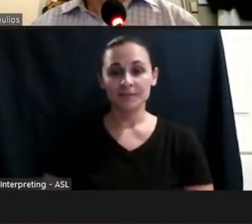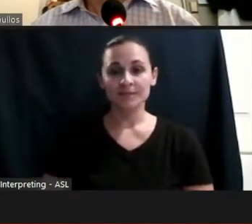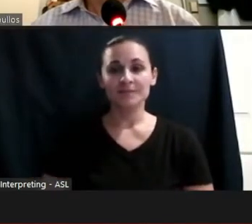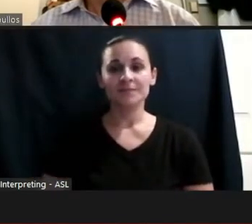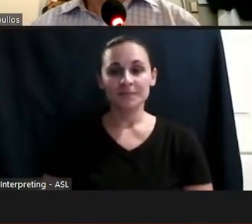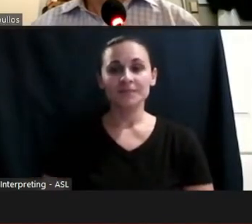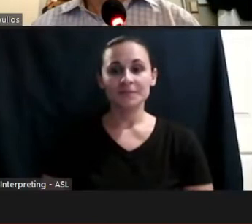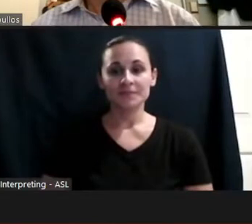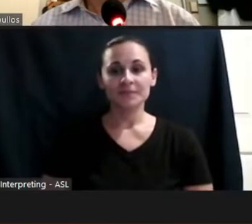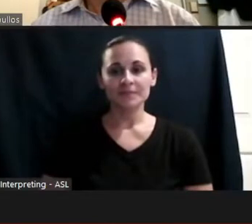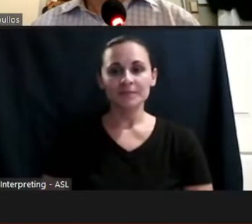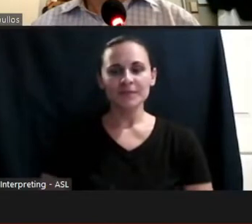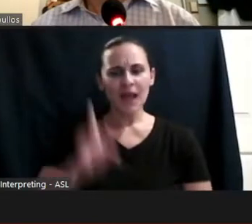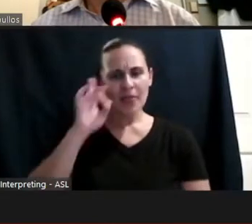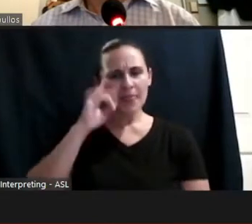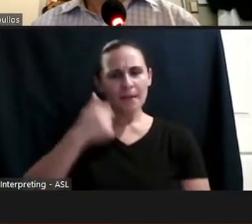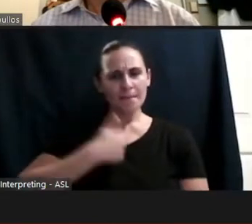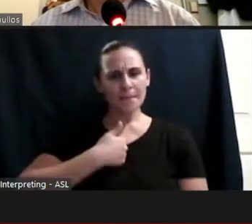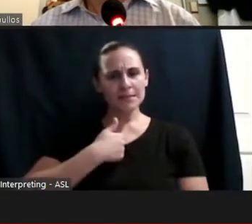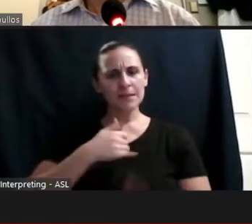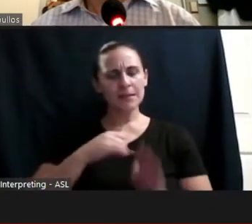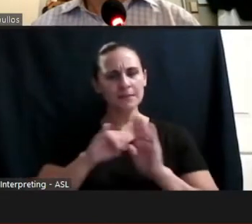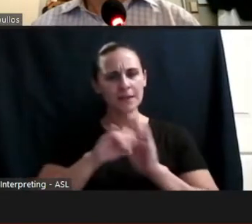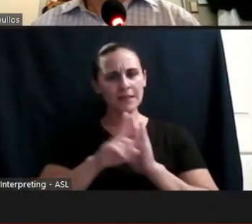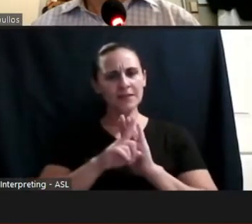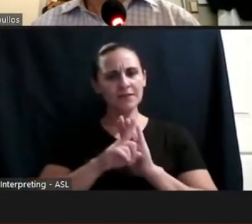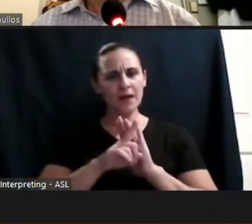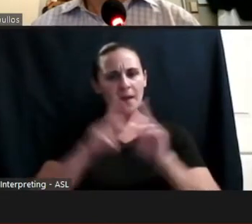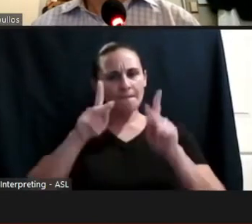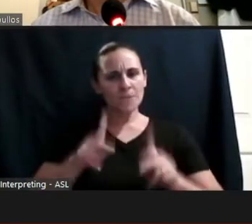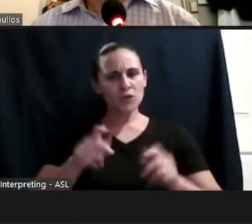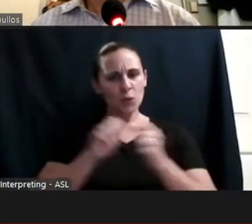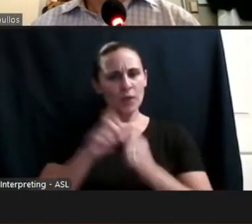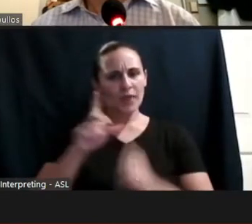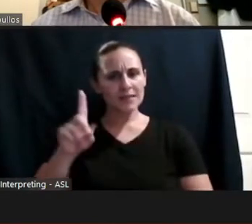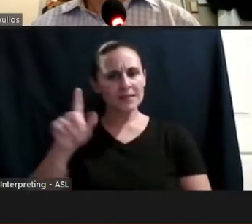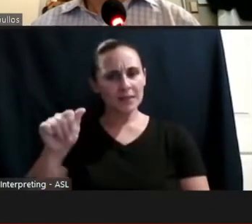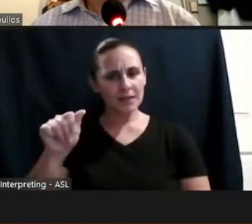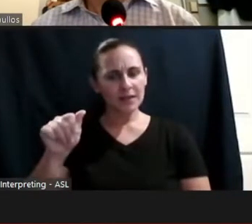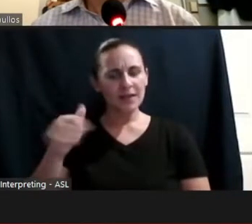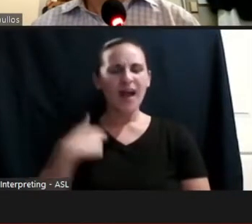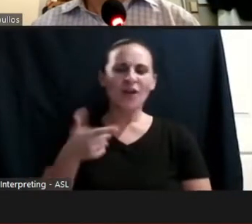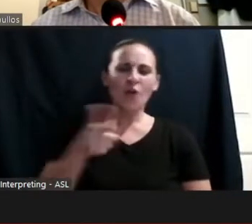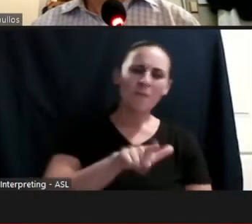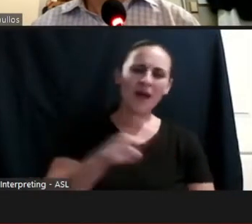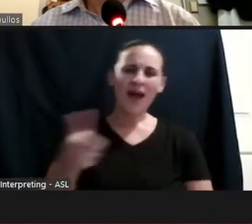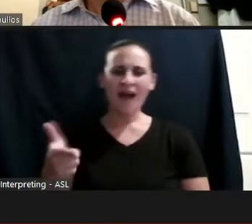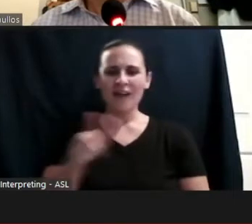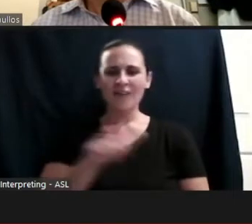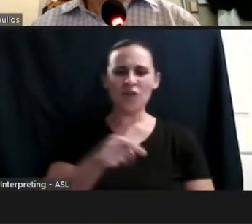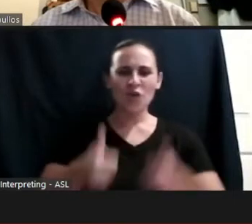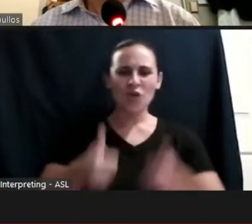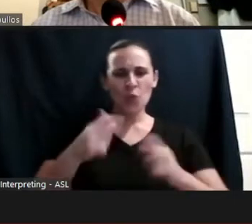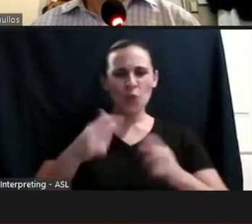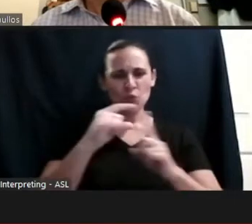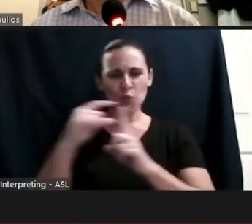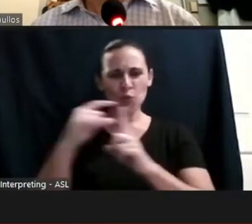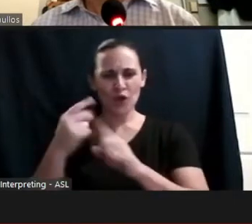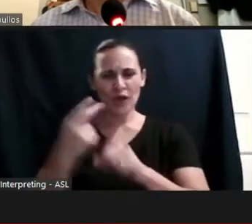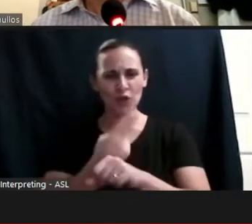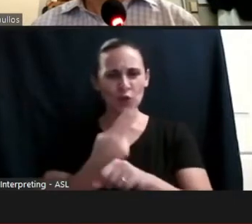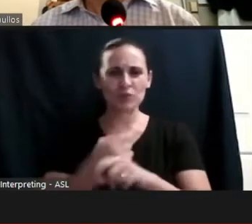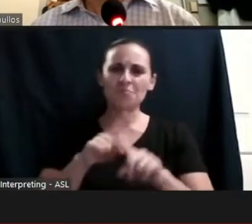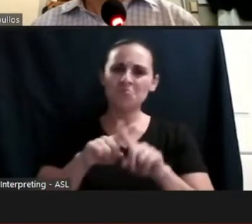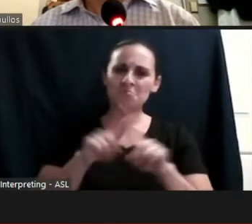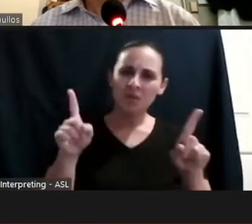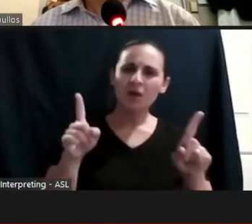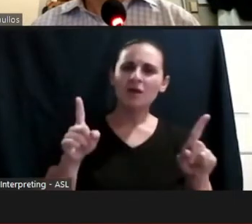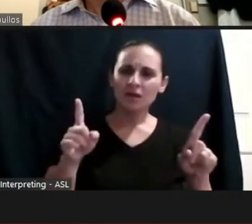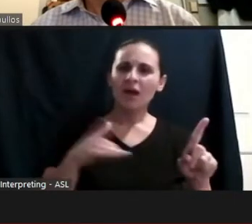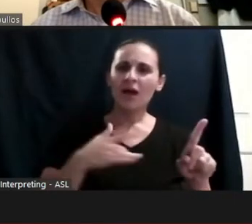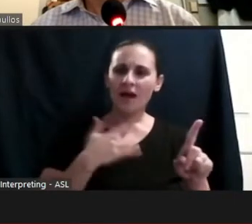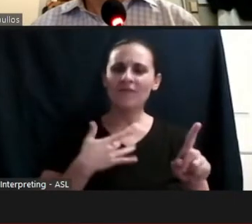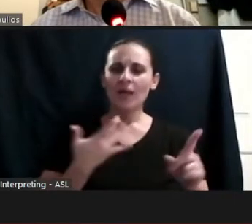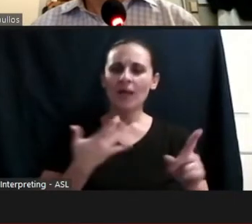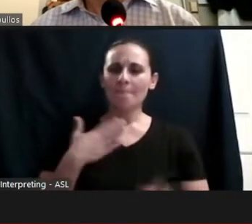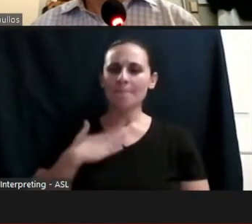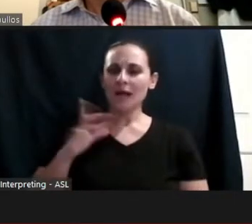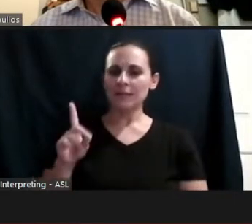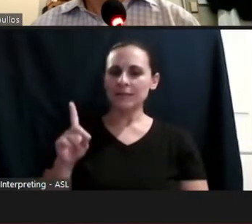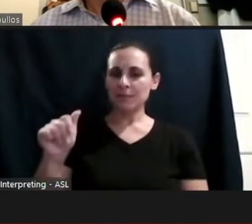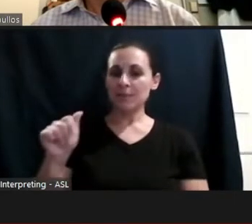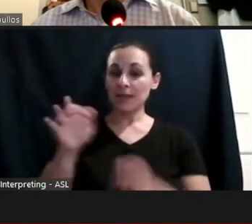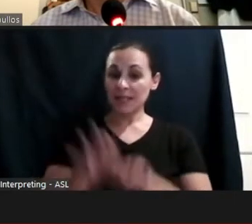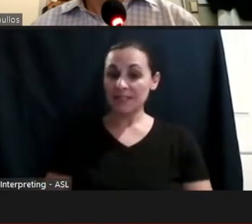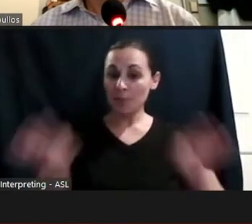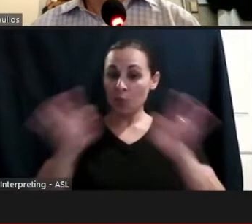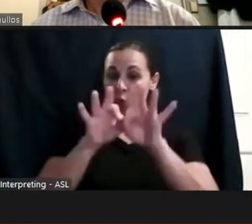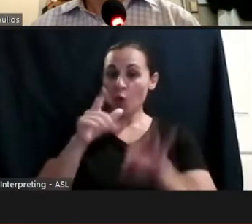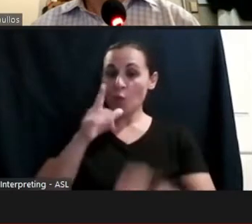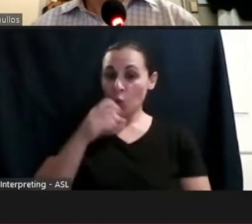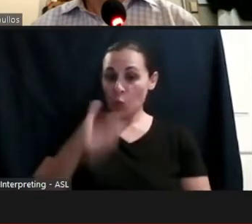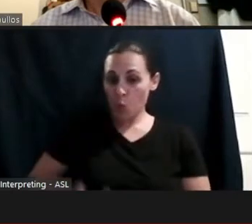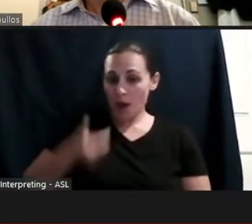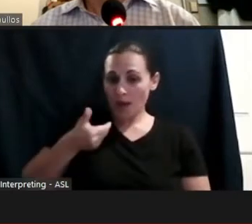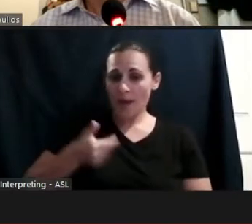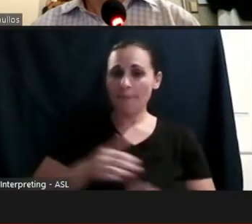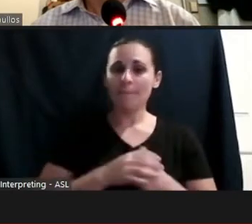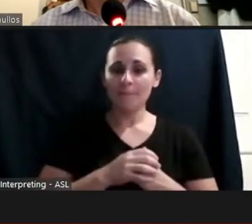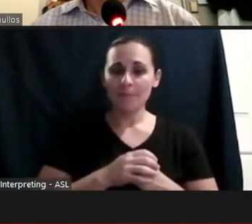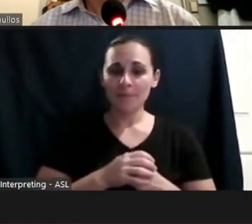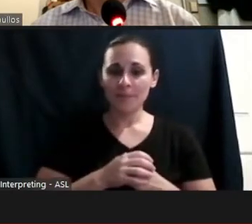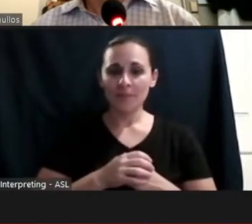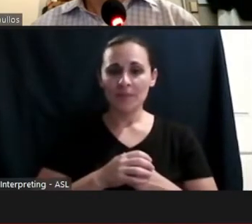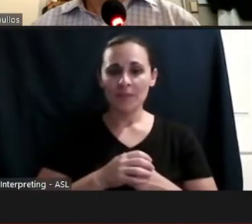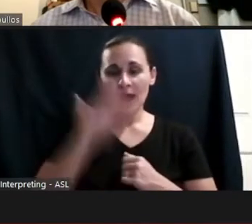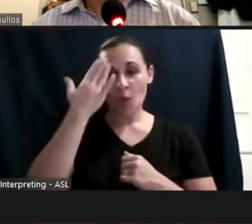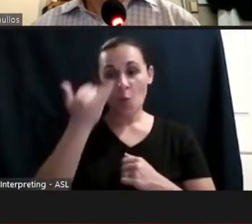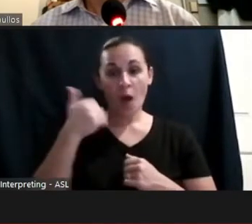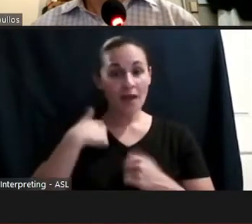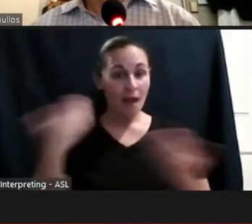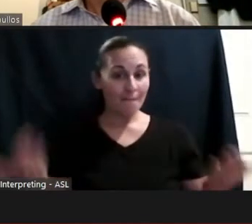myself as a person with a disability. And it's a big part of who I am and why I'm here in